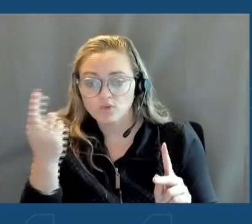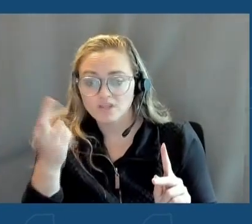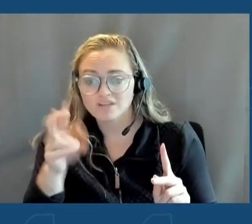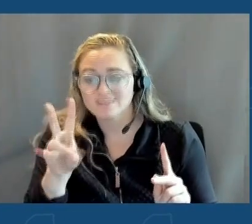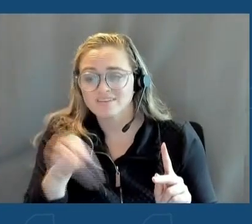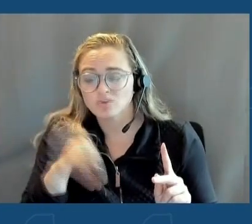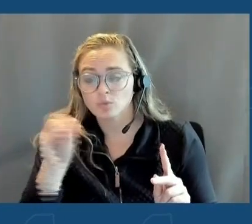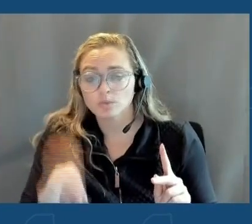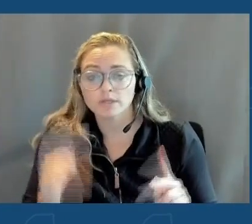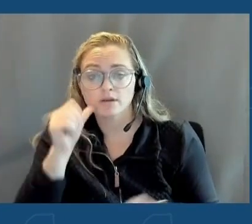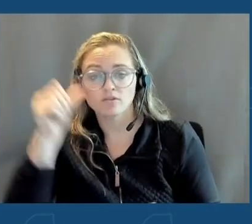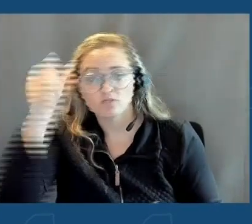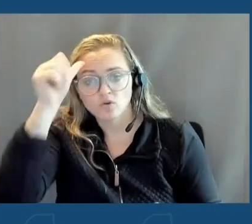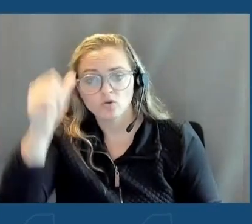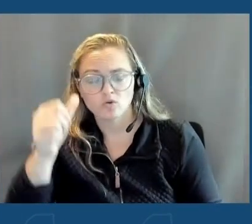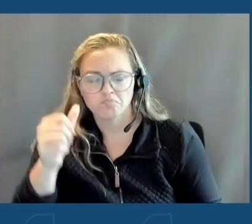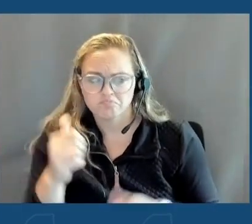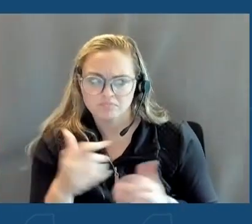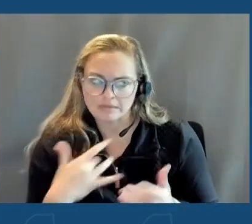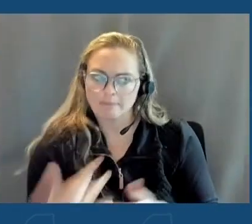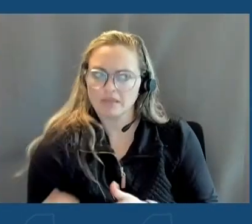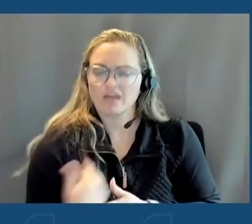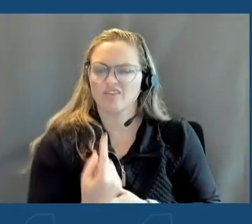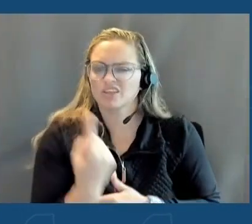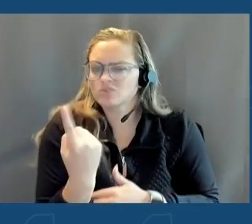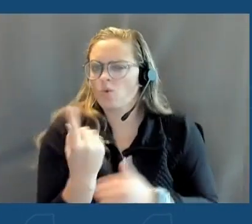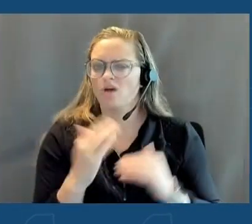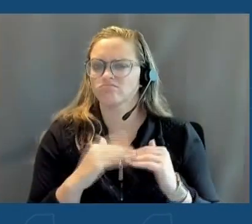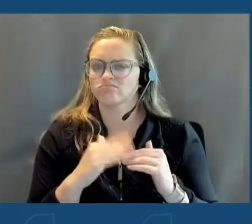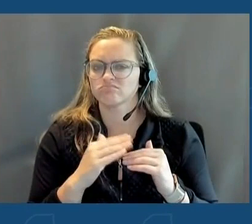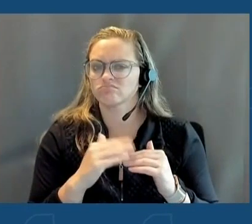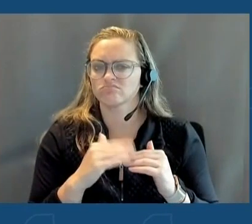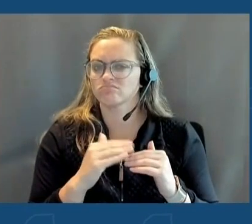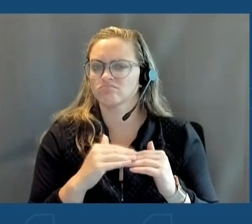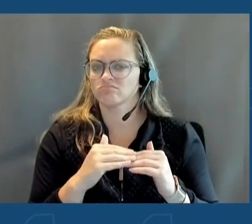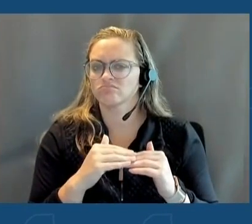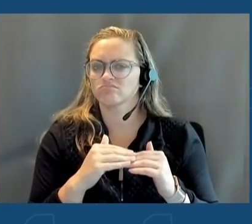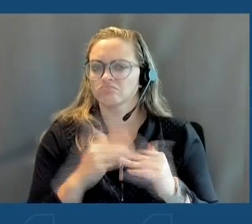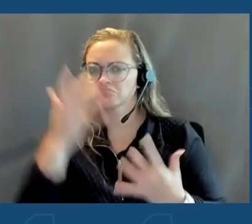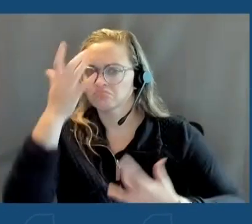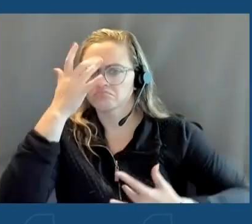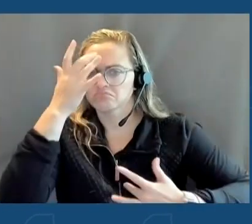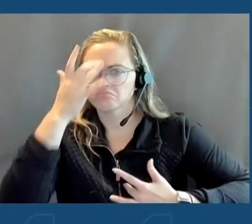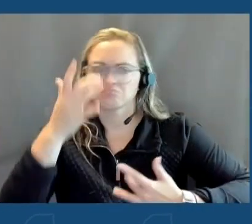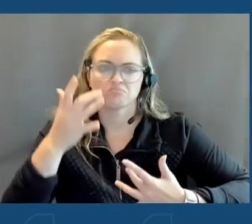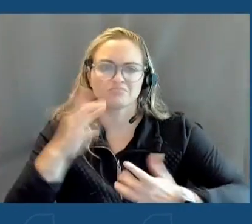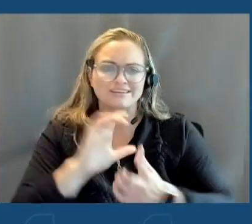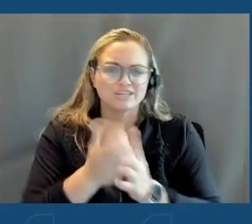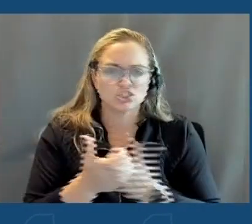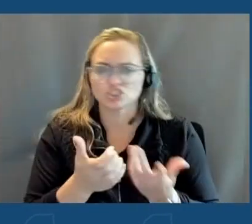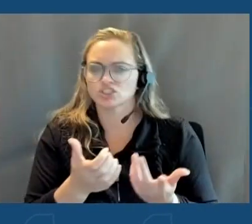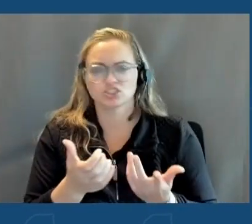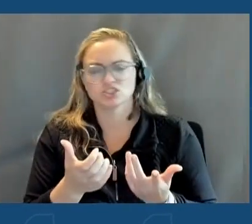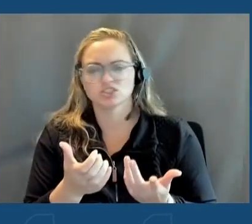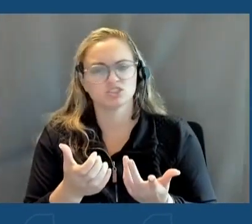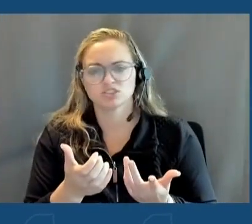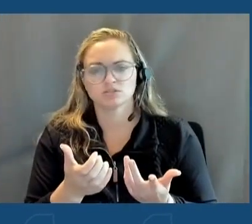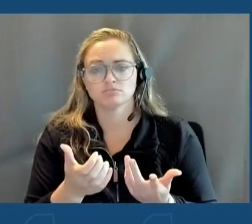HAVE TO DO THIS. BECAUSE YOU ARE AT A POINT OF VULNERABILITY.